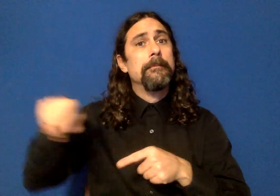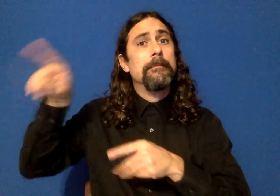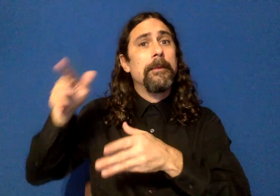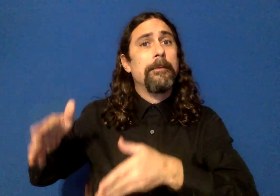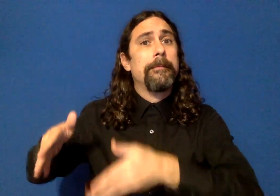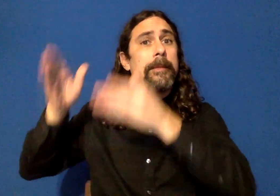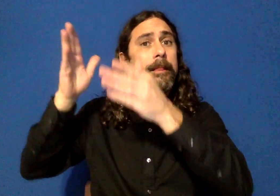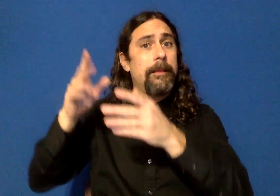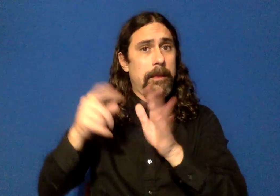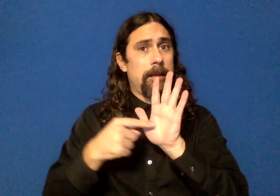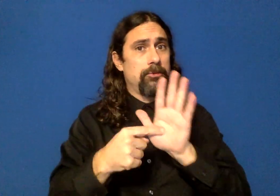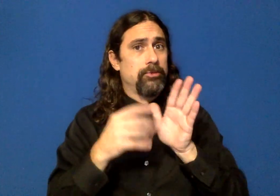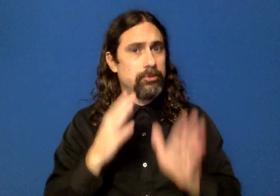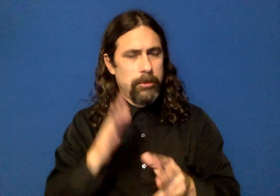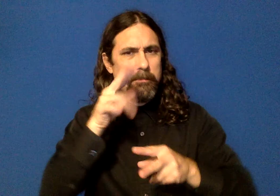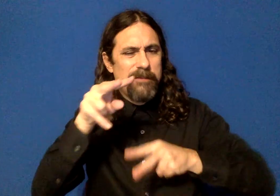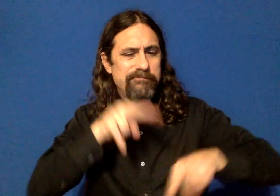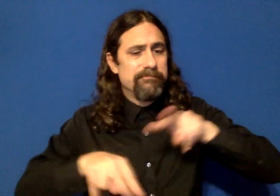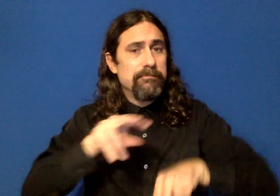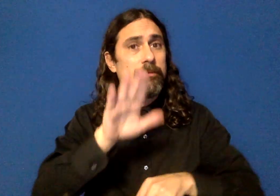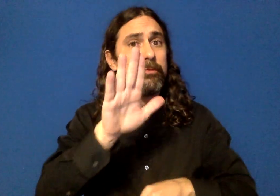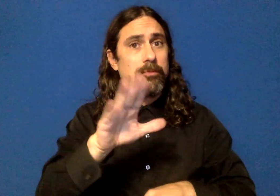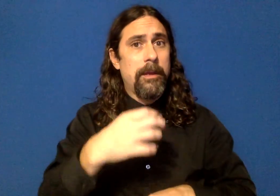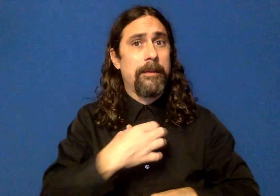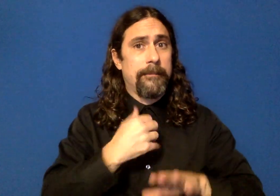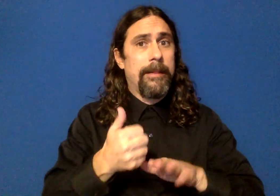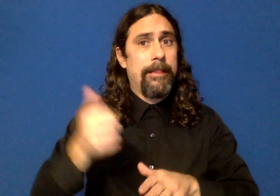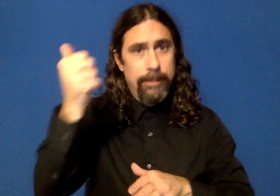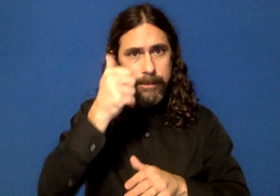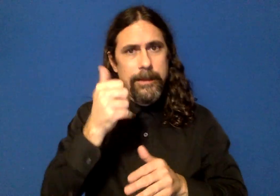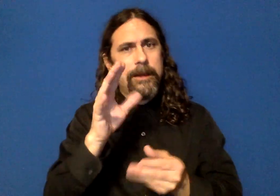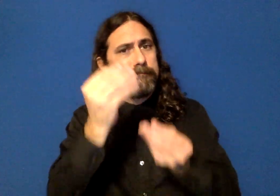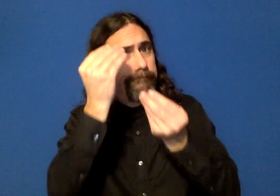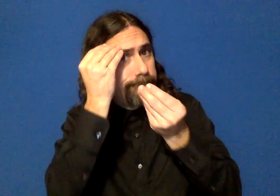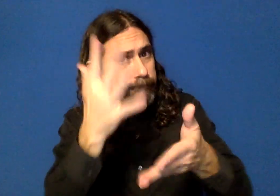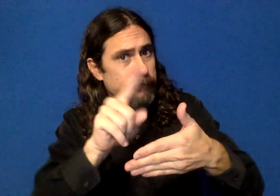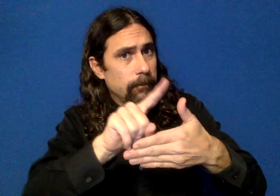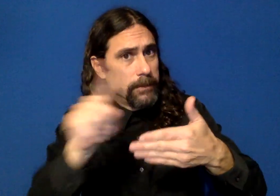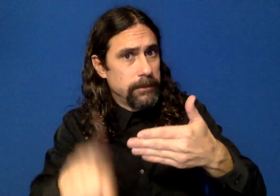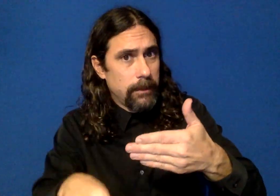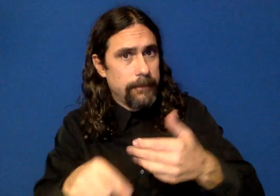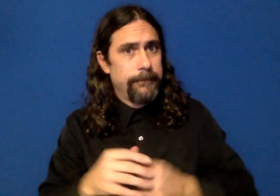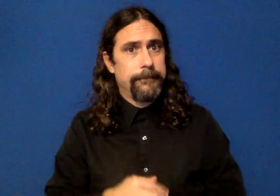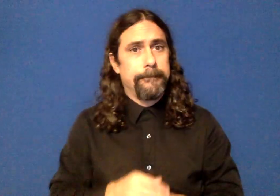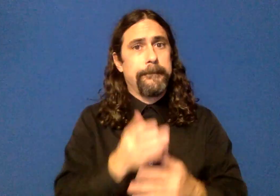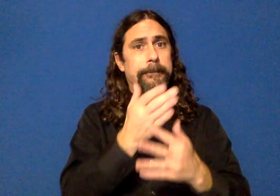will continue processing your application. * If your appeal is not successful,